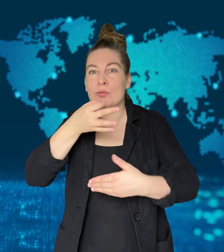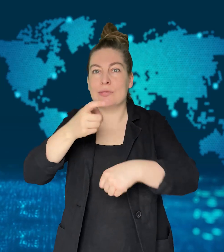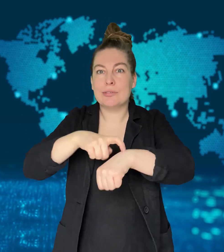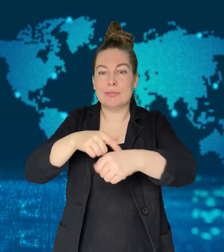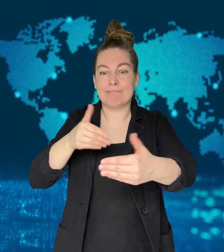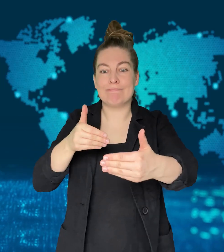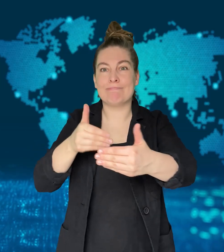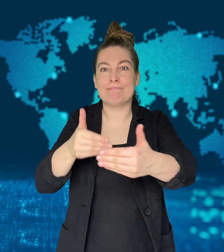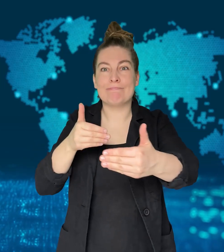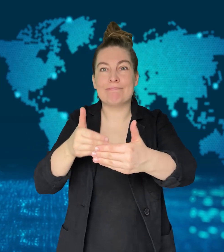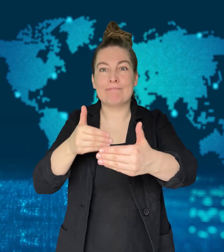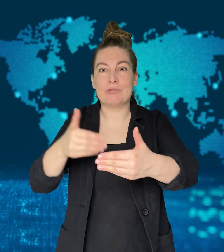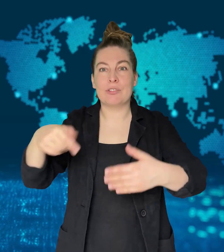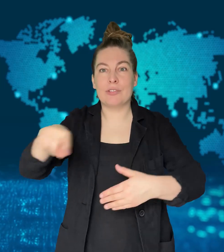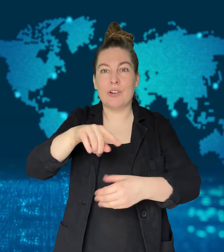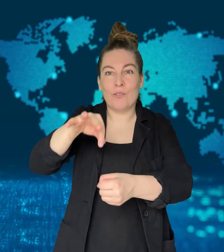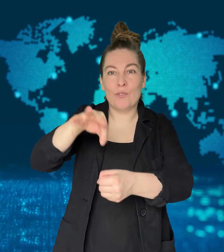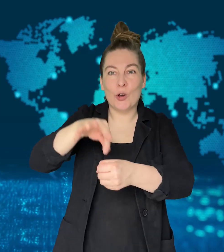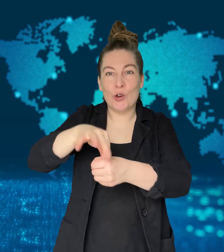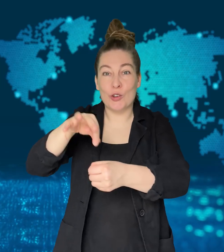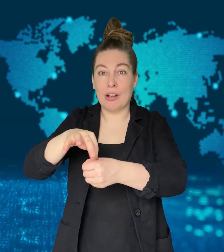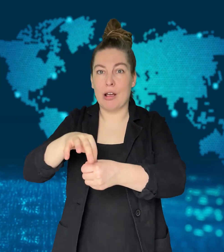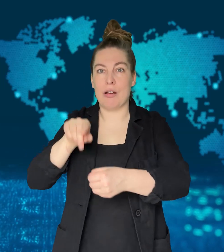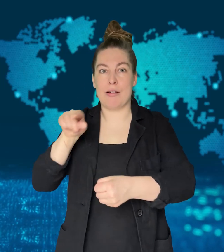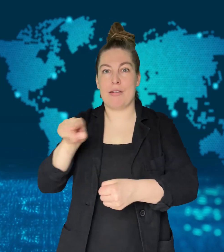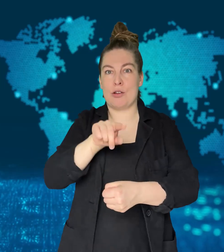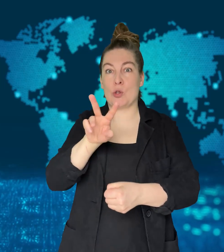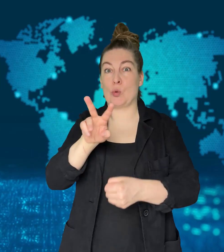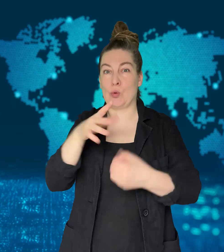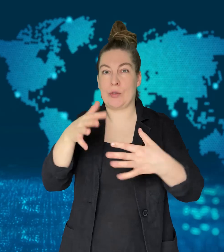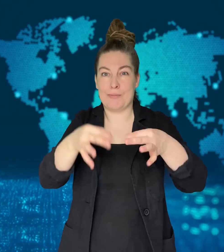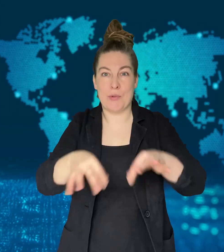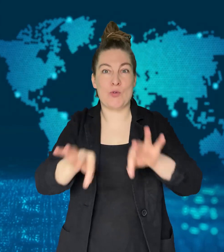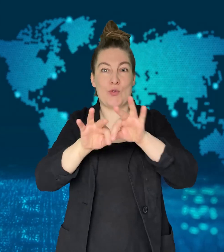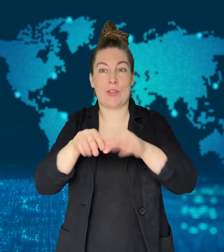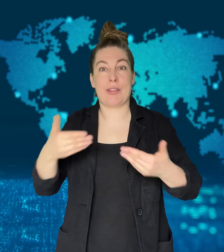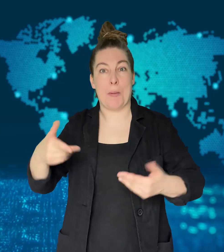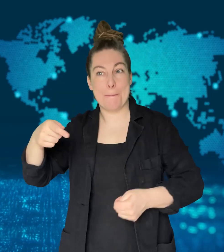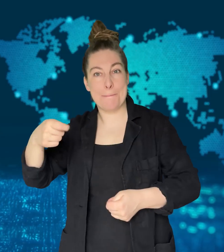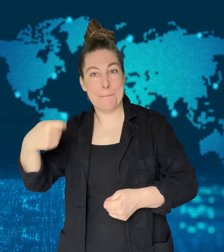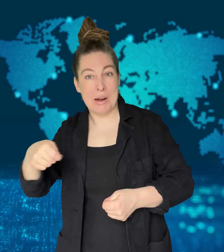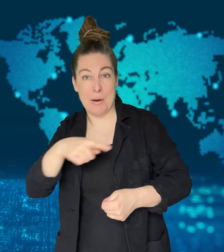in the upcoming presidential election.